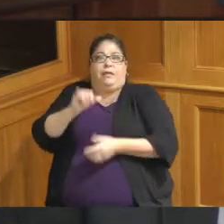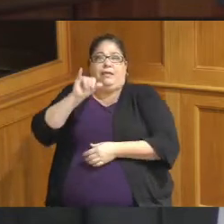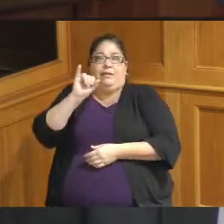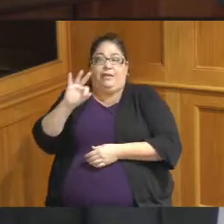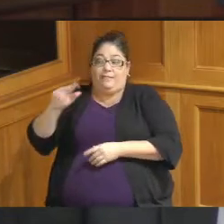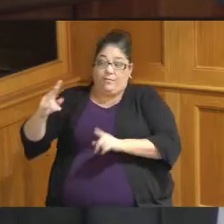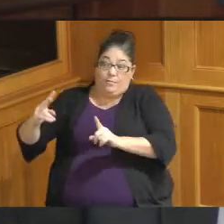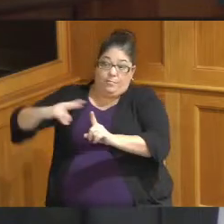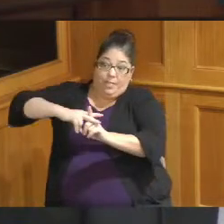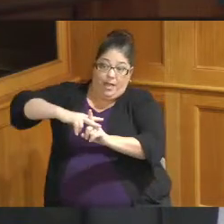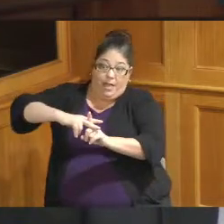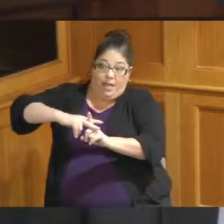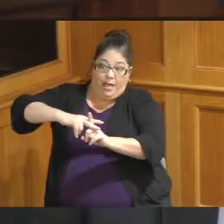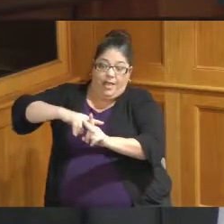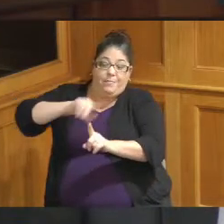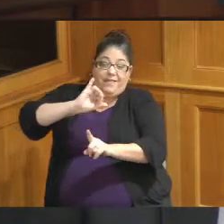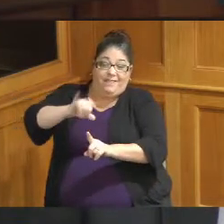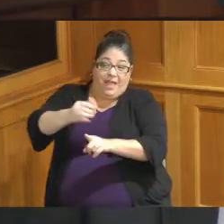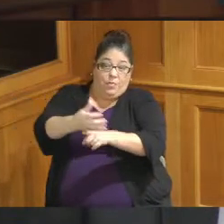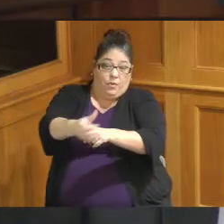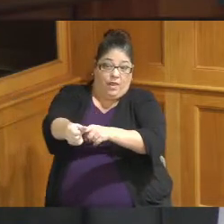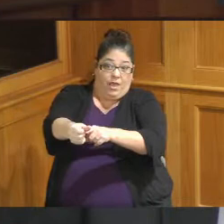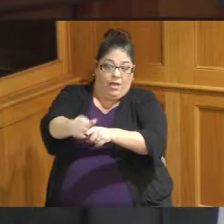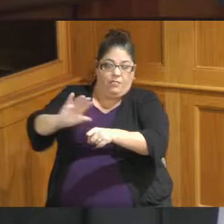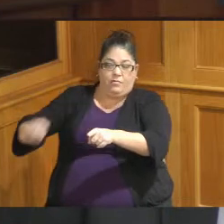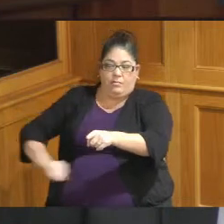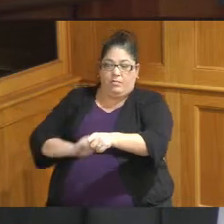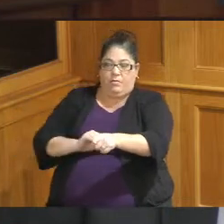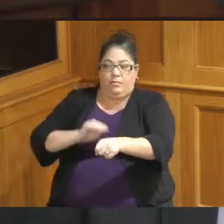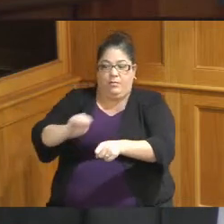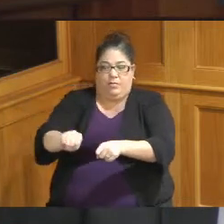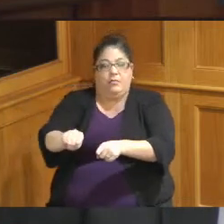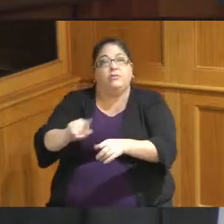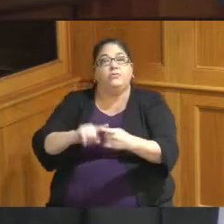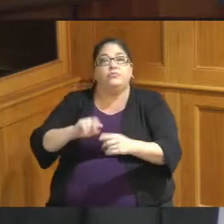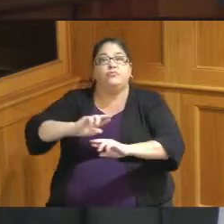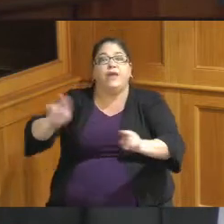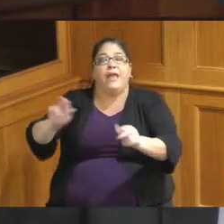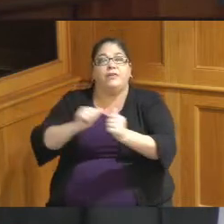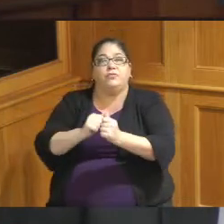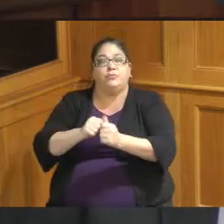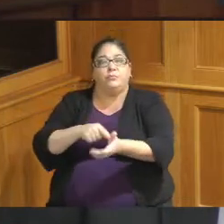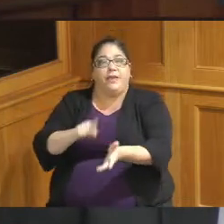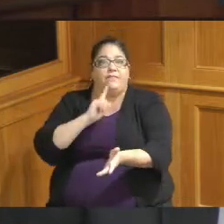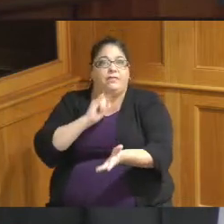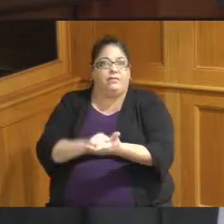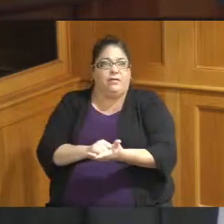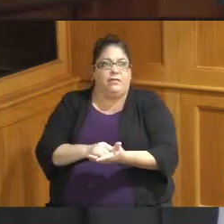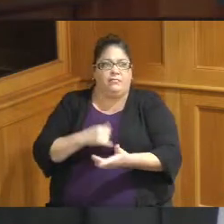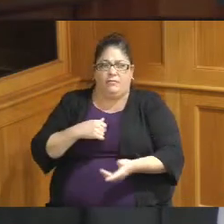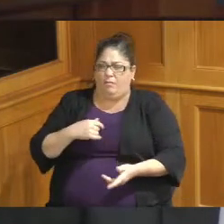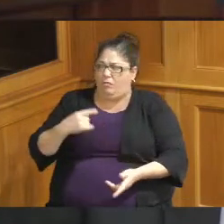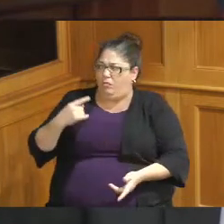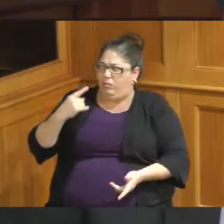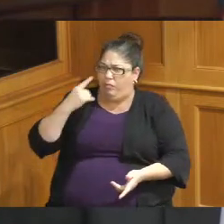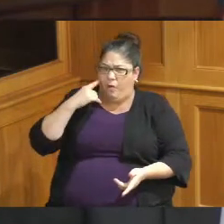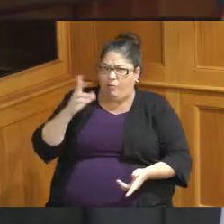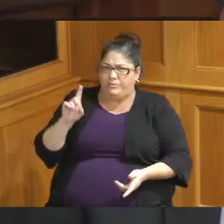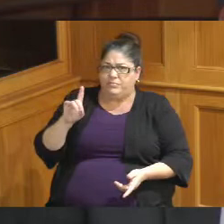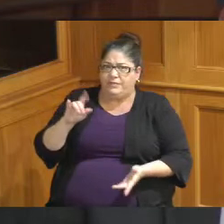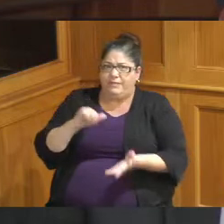adequate funding in that original pot to pay that rental assistance so that's my understanding I am